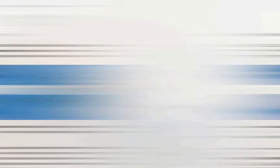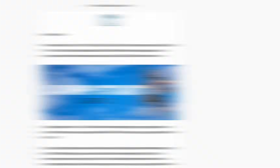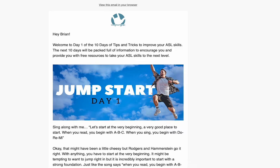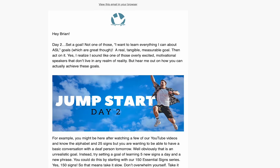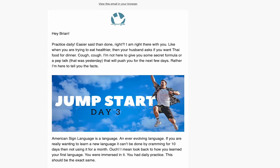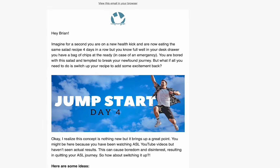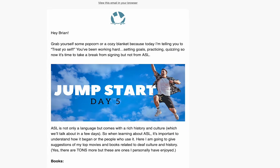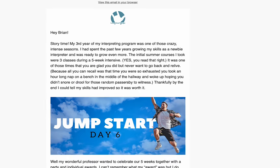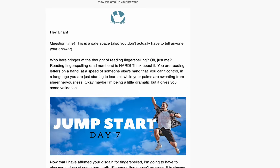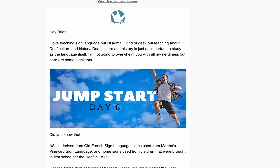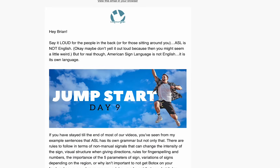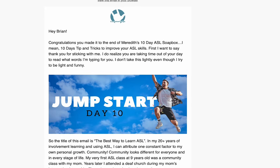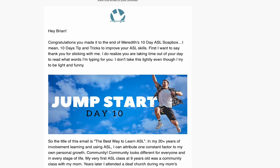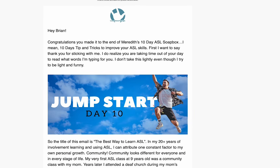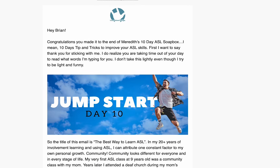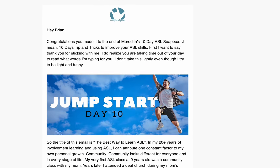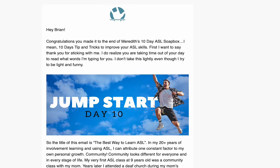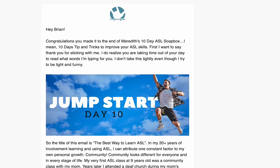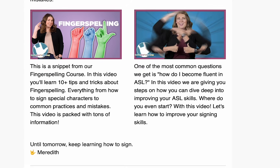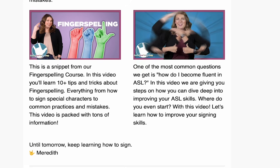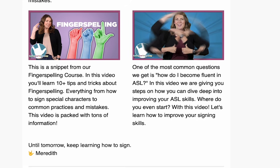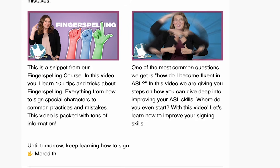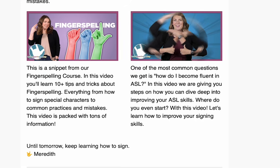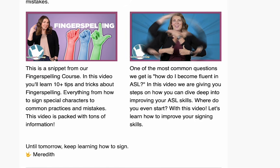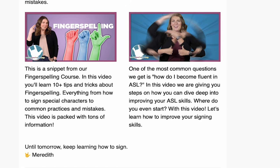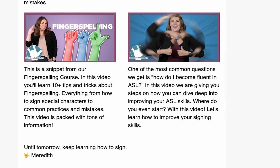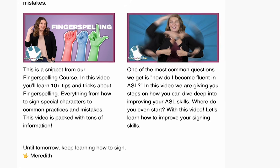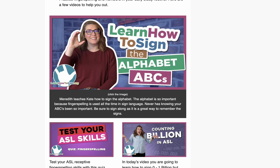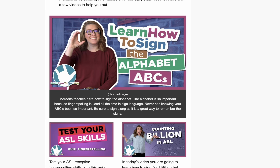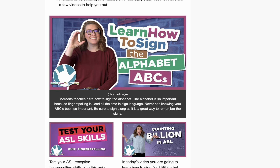sign up for 10 days to jumpstart your ASL journey.